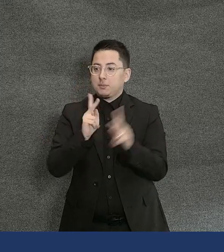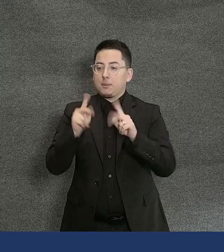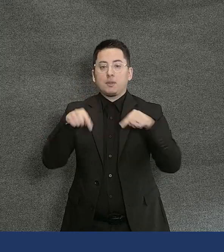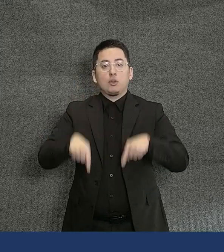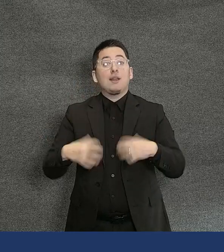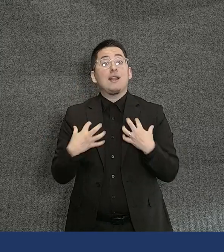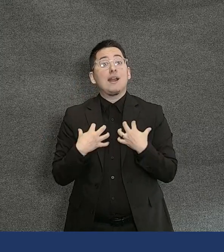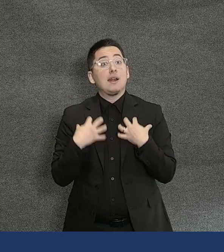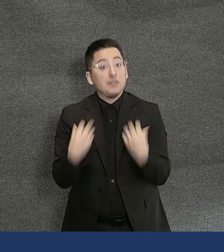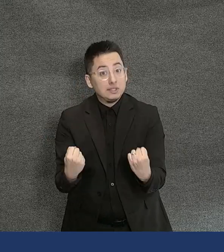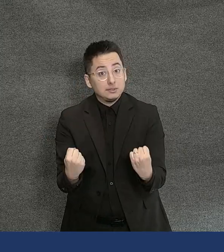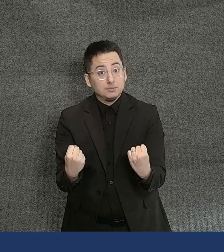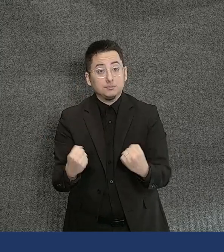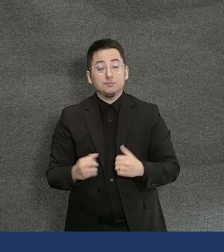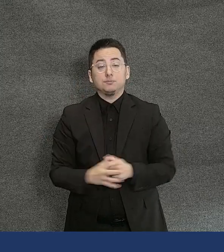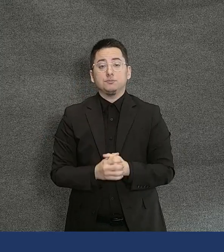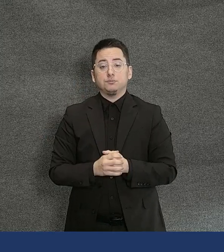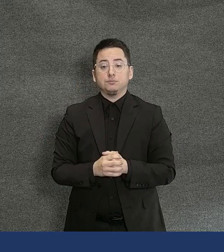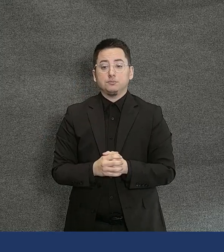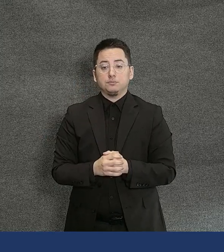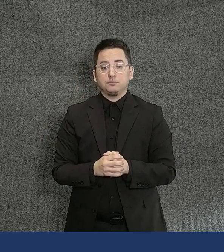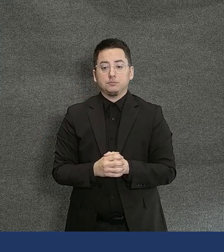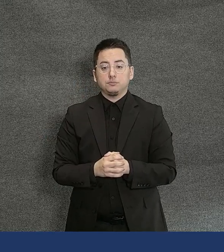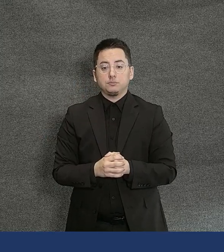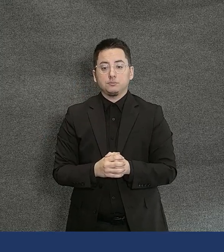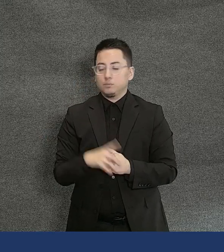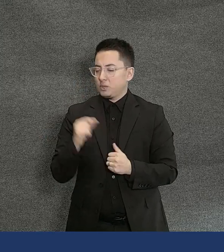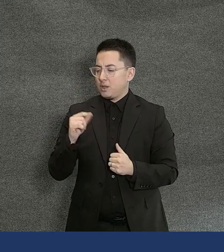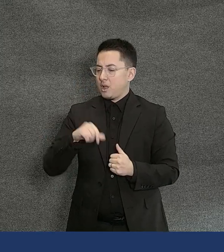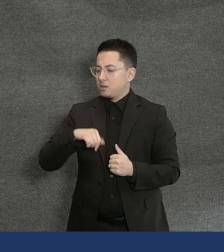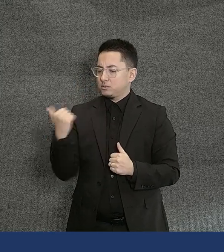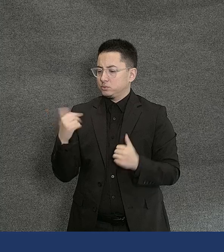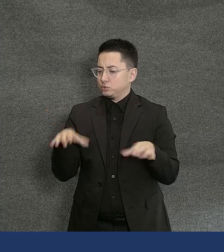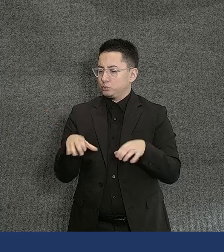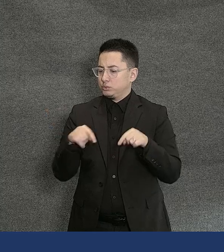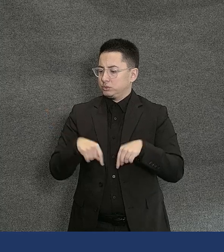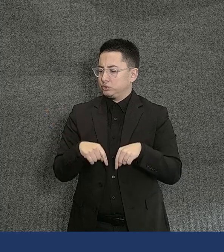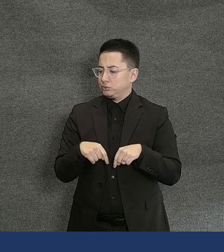A few of the other things that we're working on in this space,